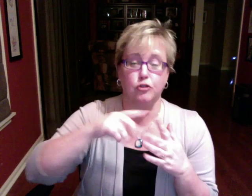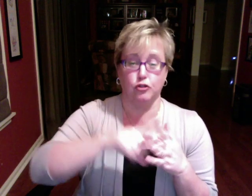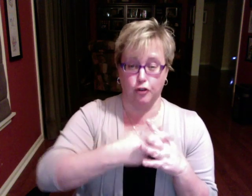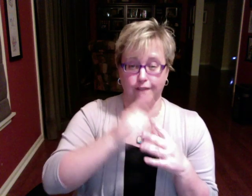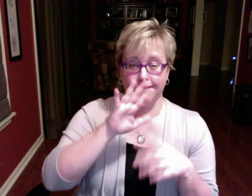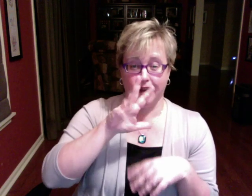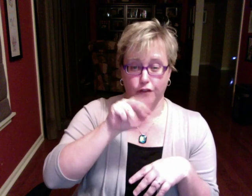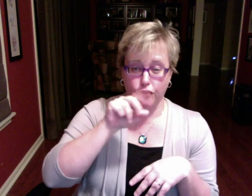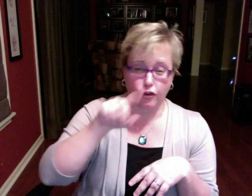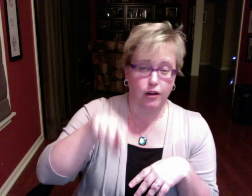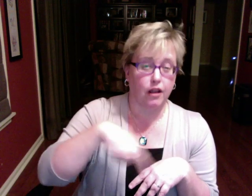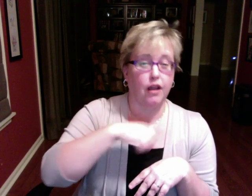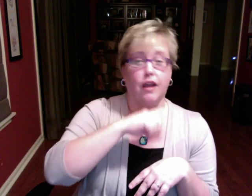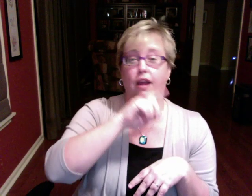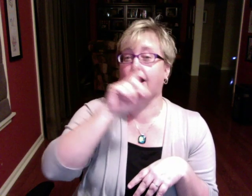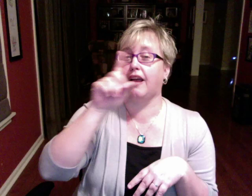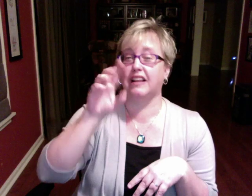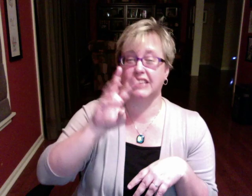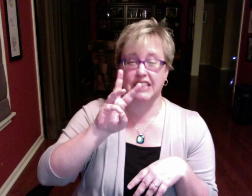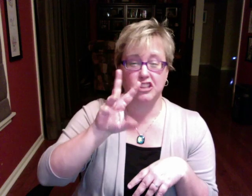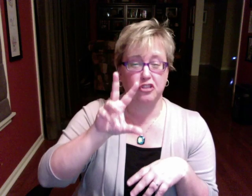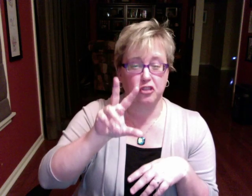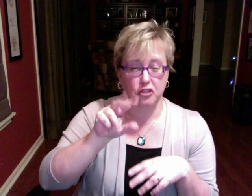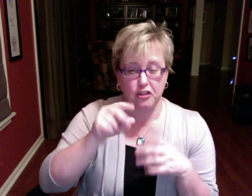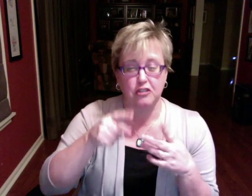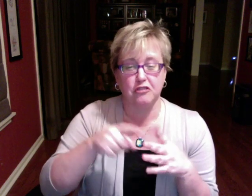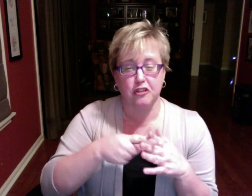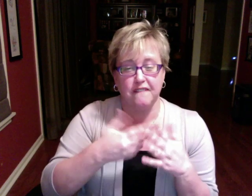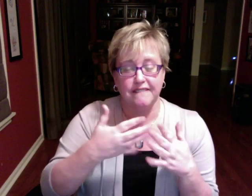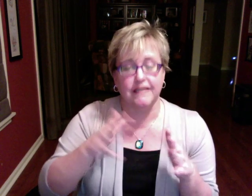The meeting started at 5:30. It wasn’t until we were wrapping up around 6:30 when Christian arrived.